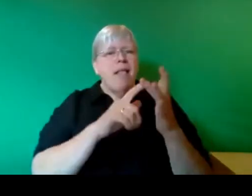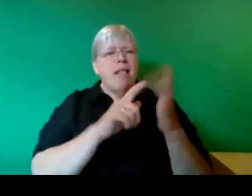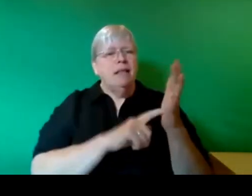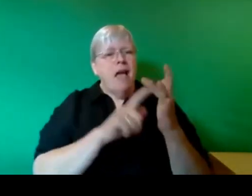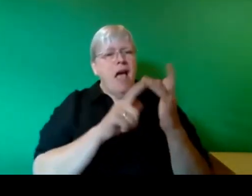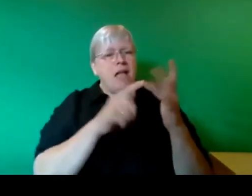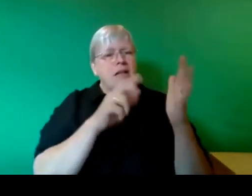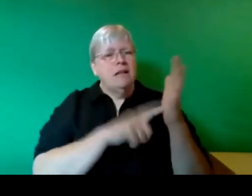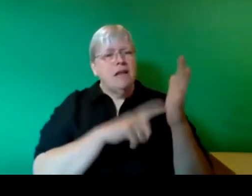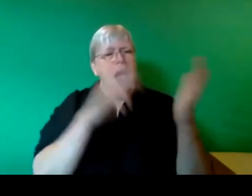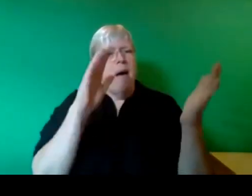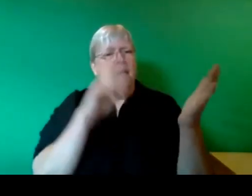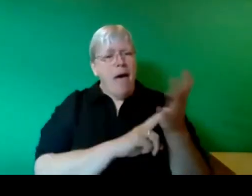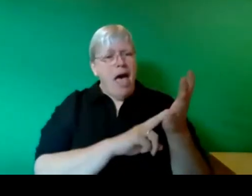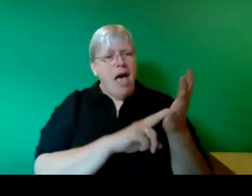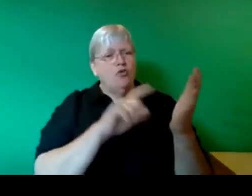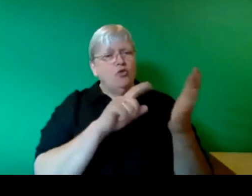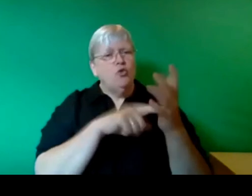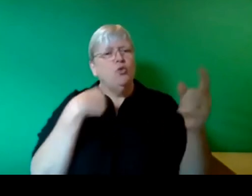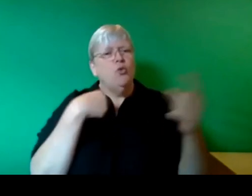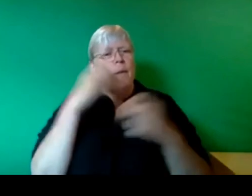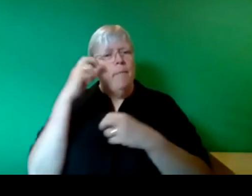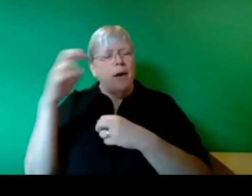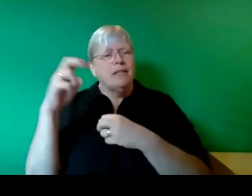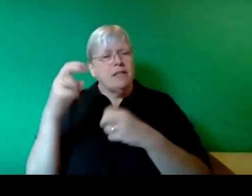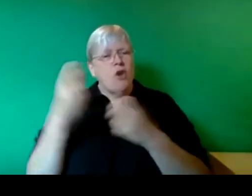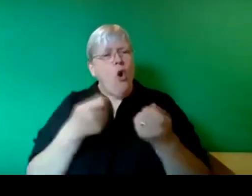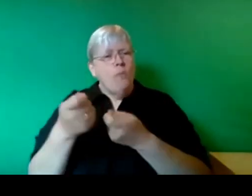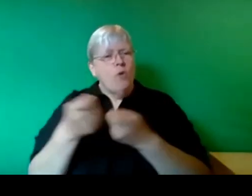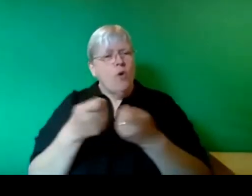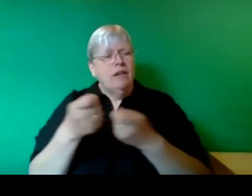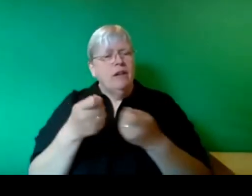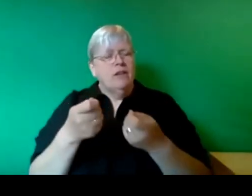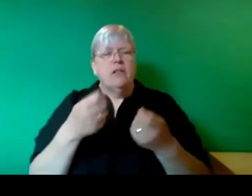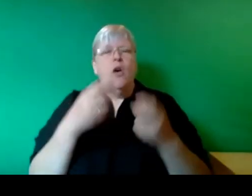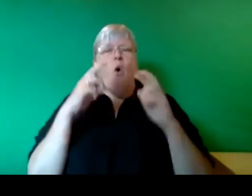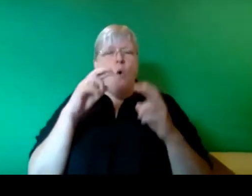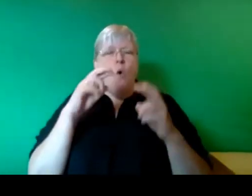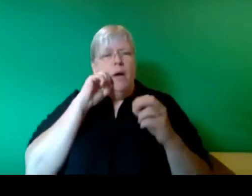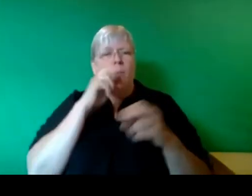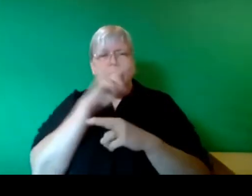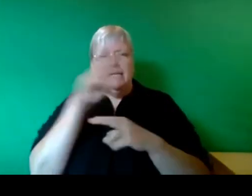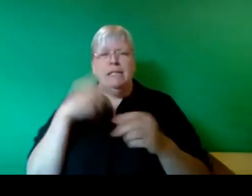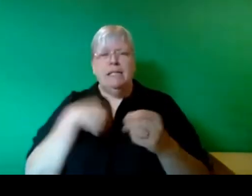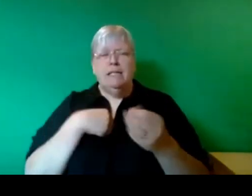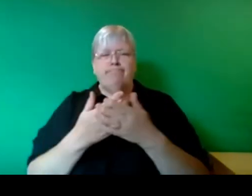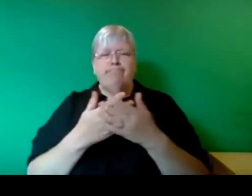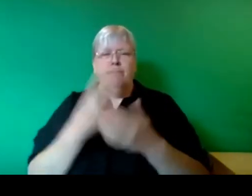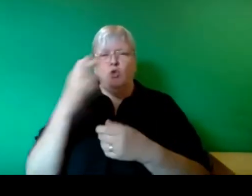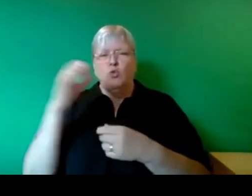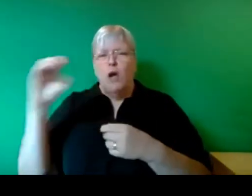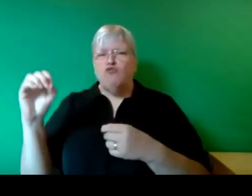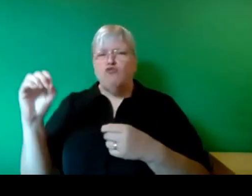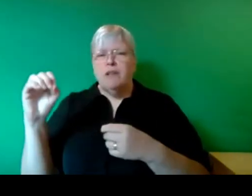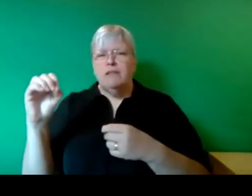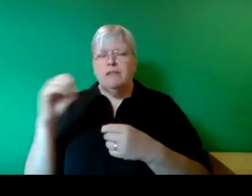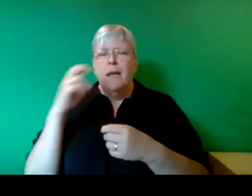dependence on diesel buses and hopefully we'll see almost 200 vehicles and buses built in Falkirk